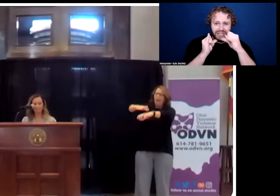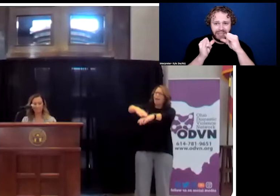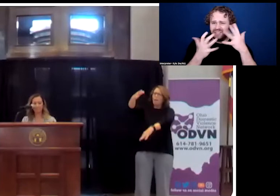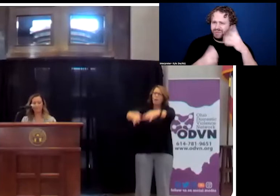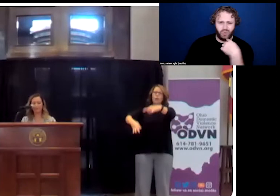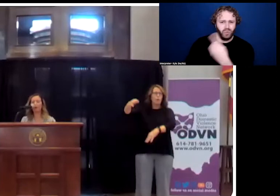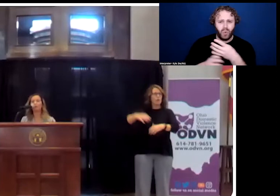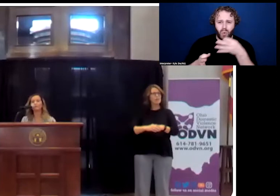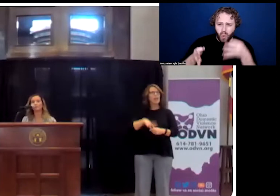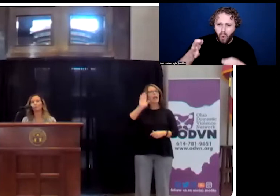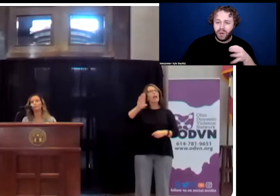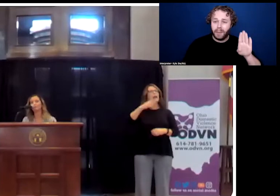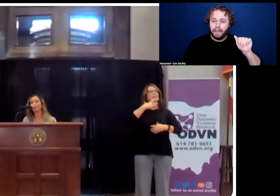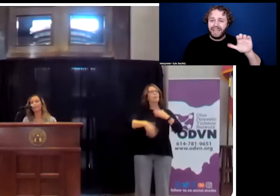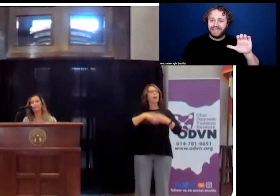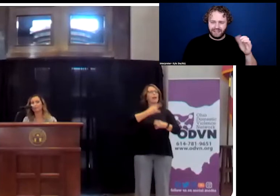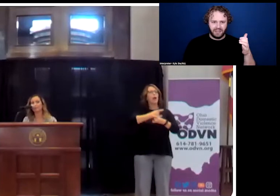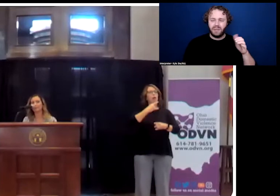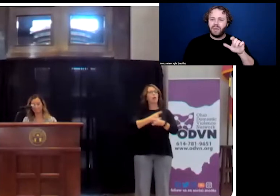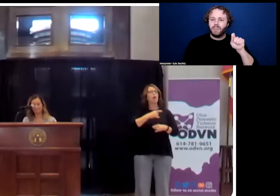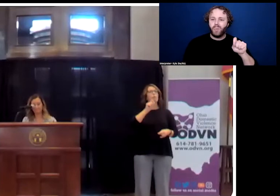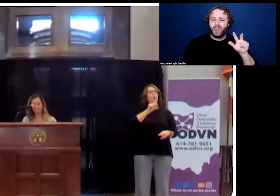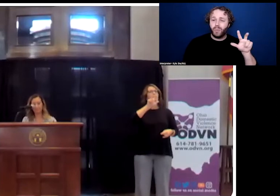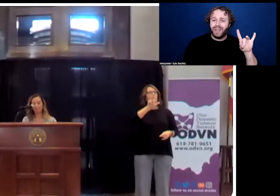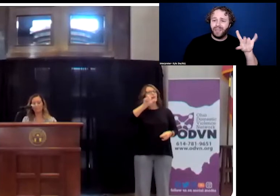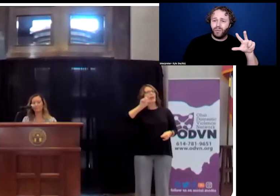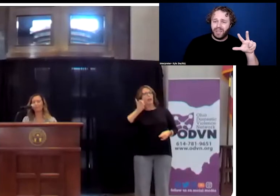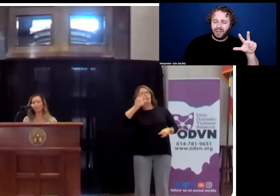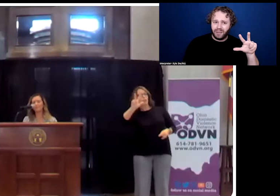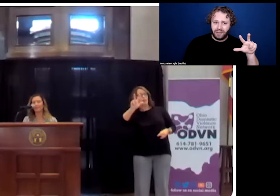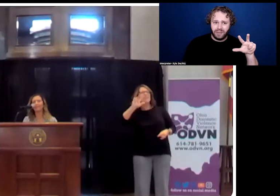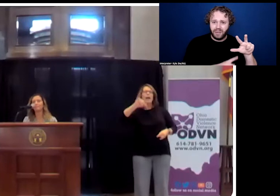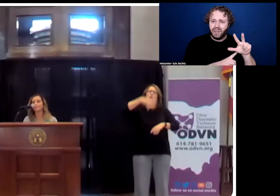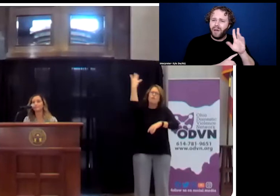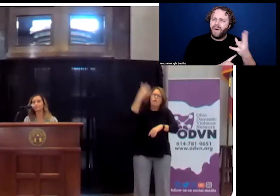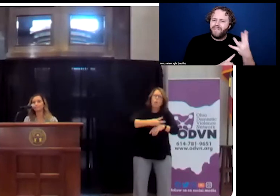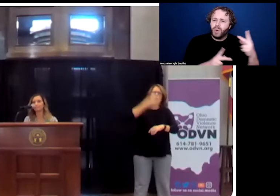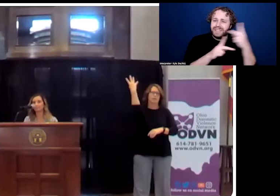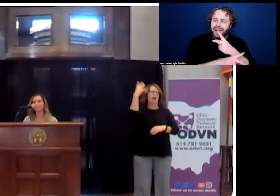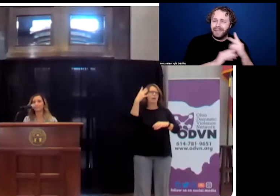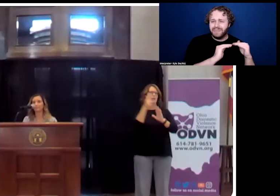His blood alcohol was .383, which is four times the legal limit.